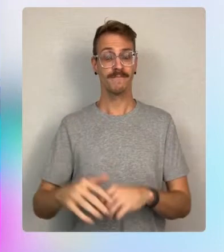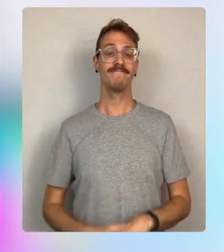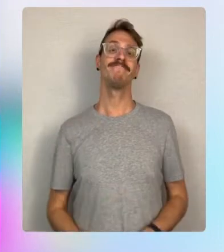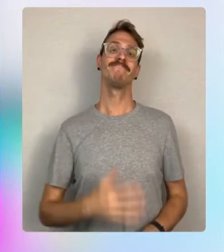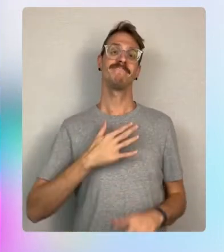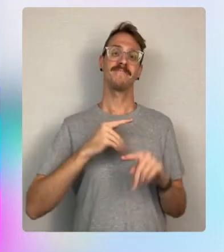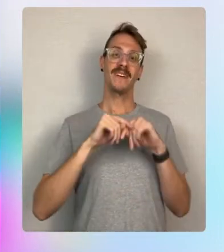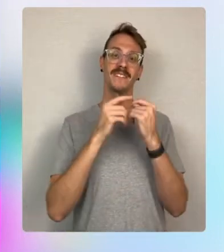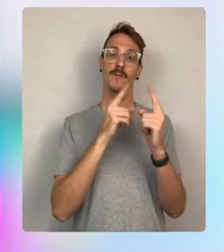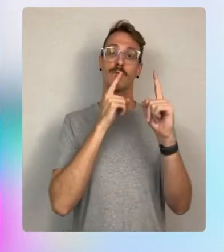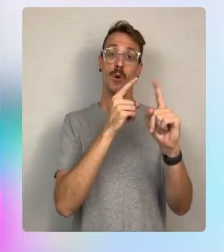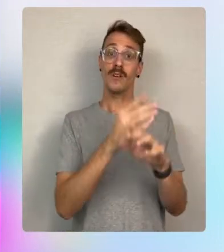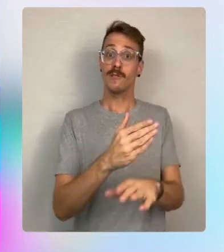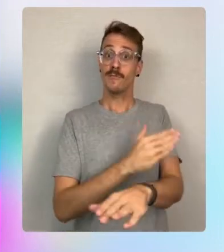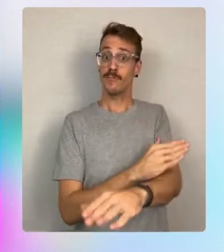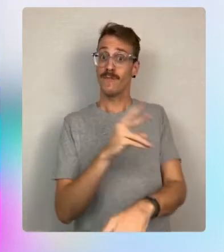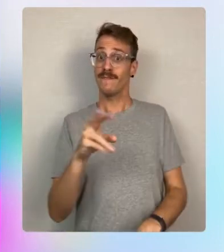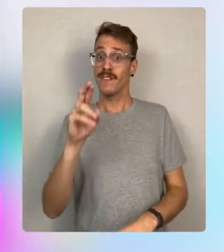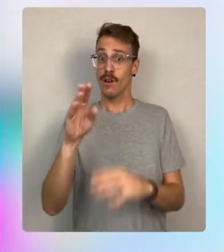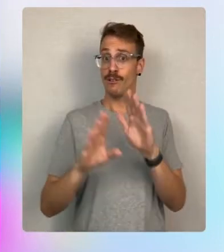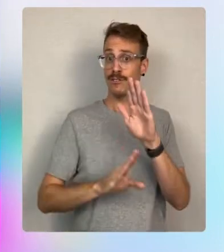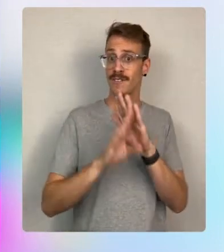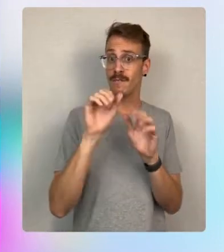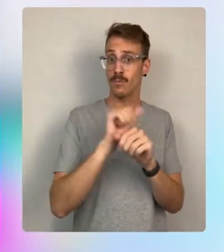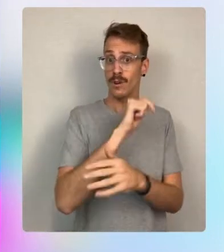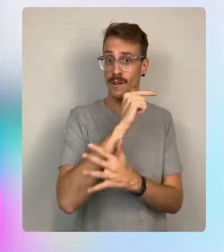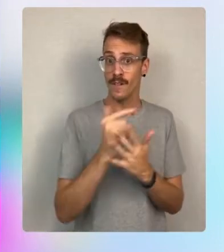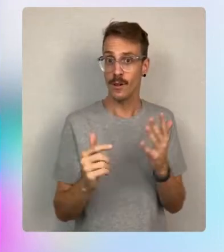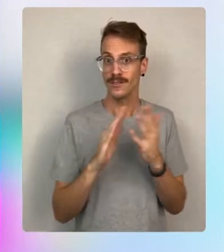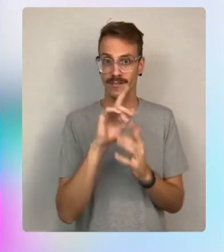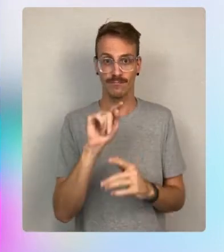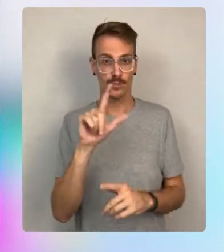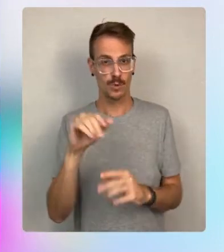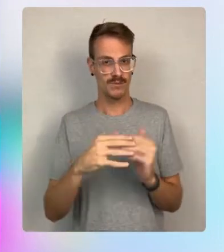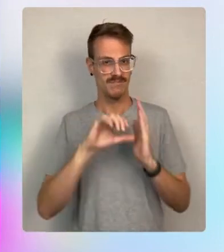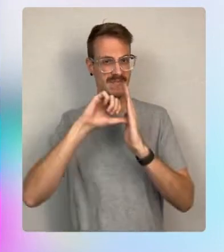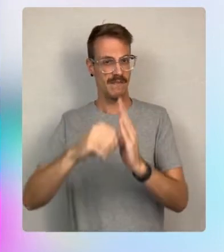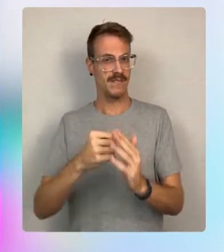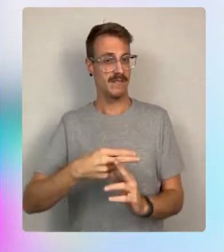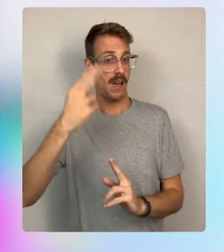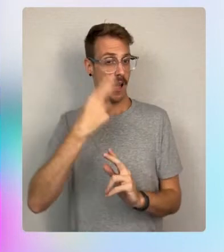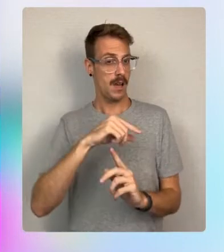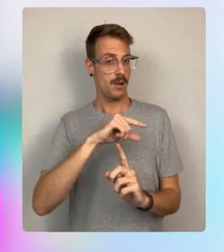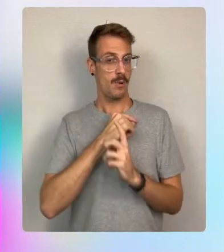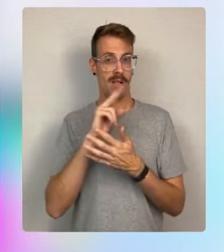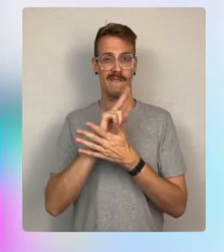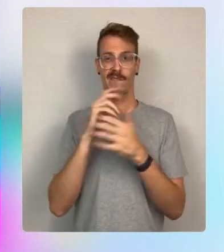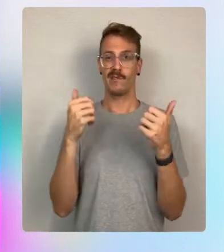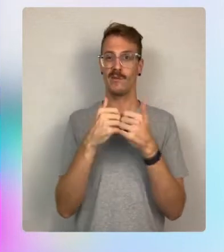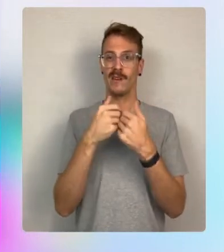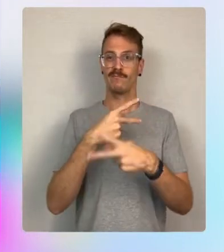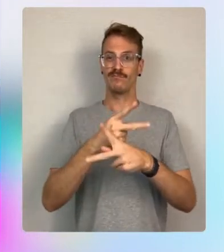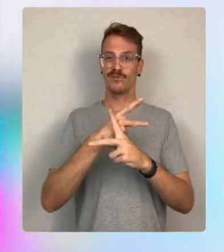My team's goal is to improve VR development workflows and tools with an emphasis on high quality video game production.